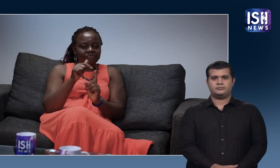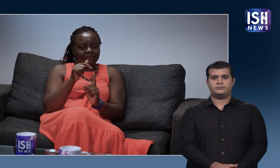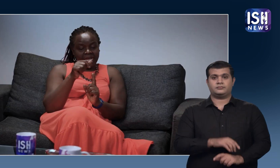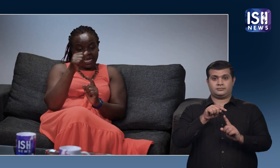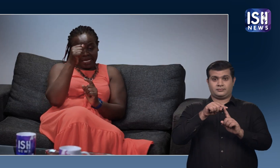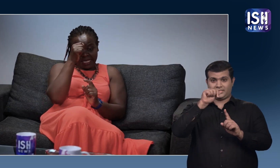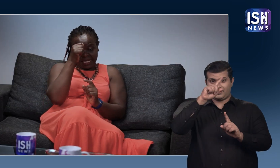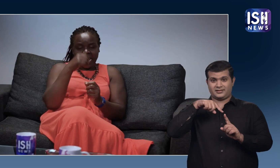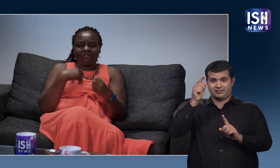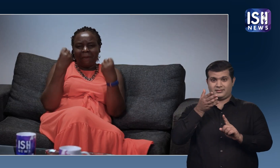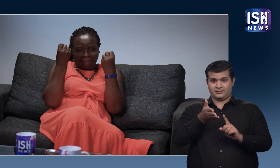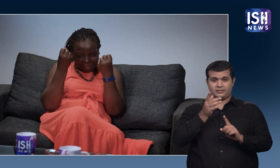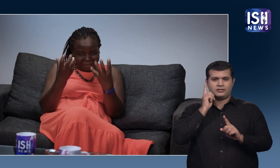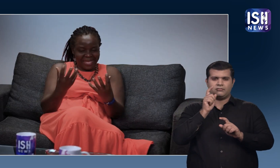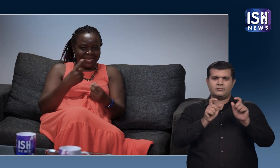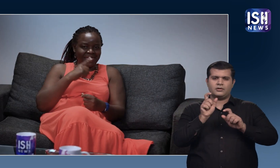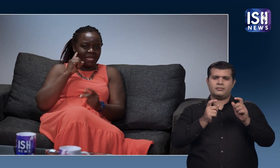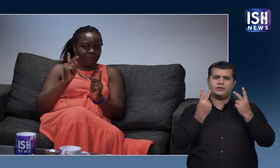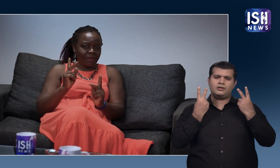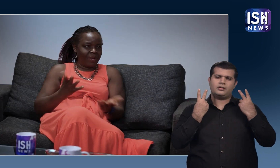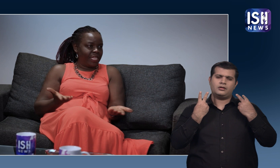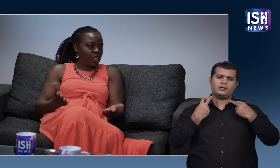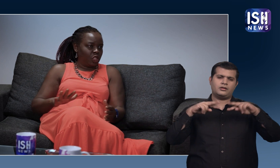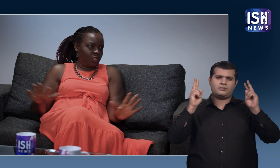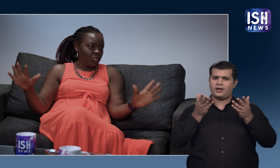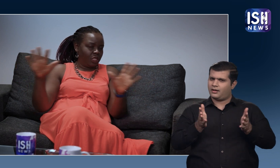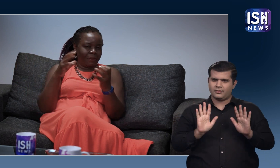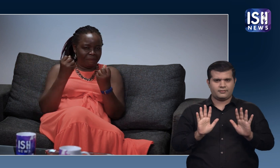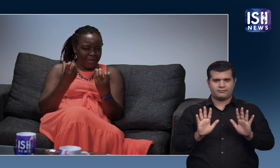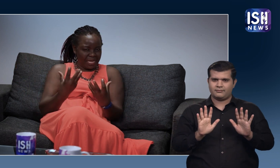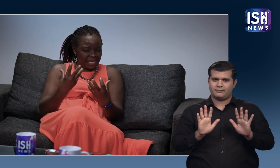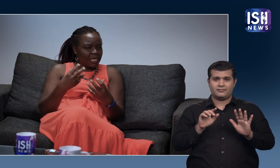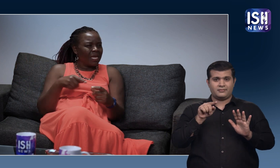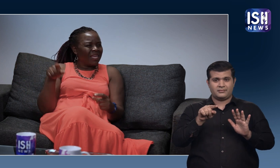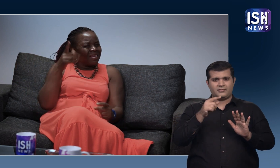India has many Deaf people here around. Many!